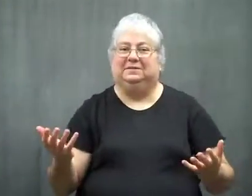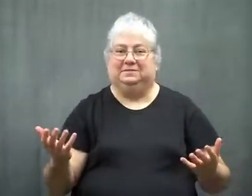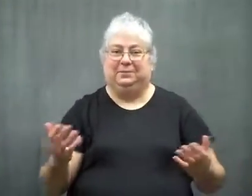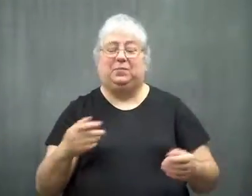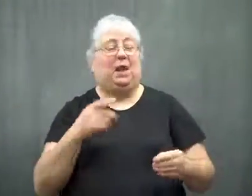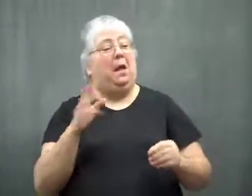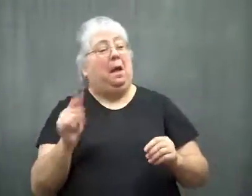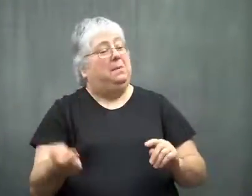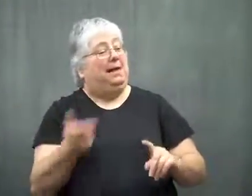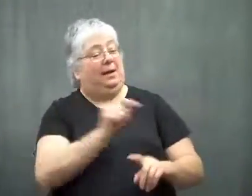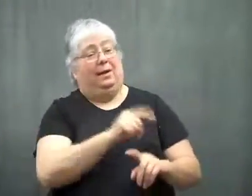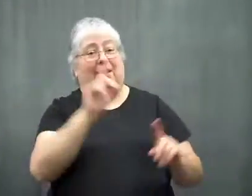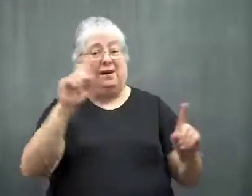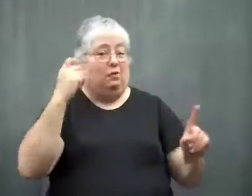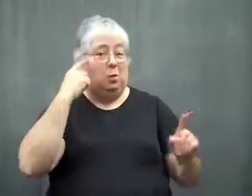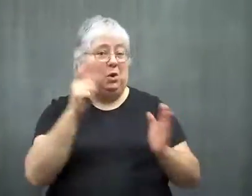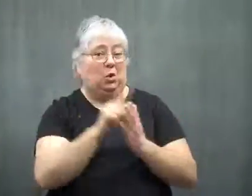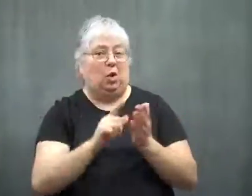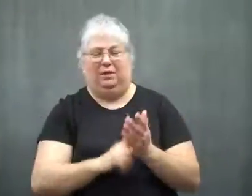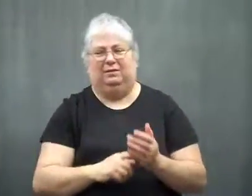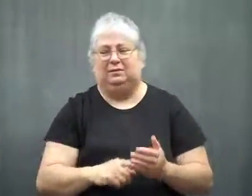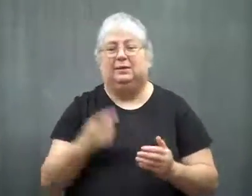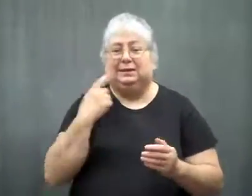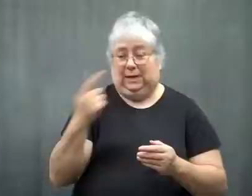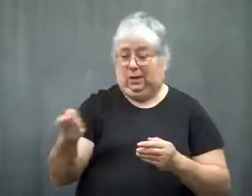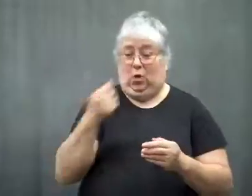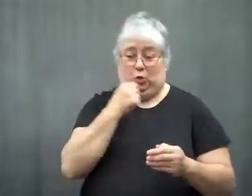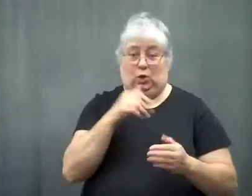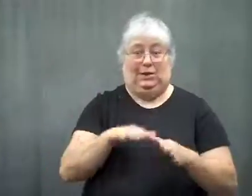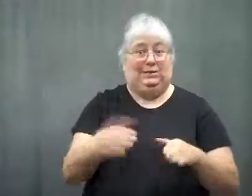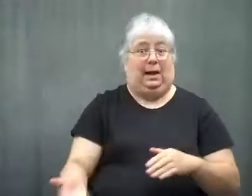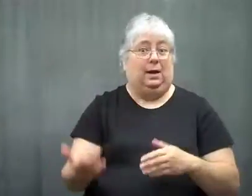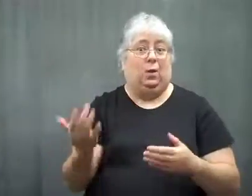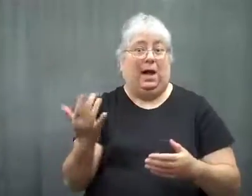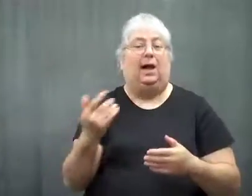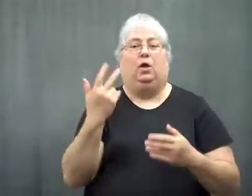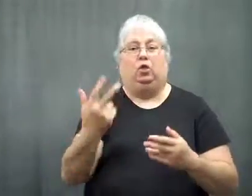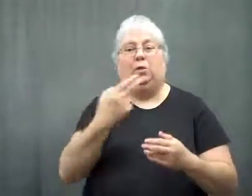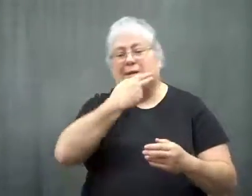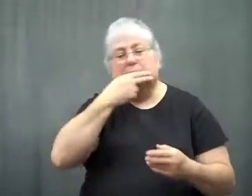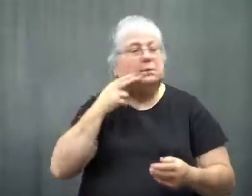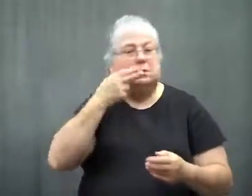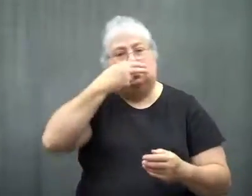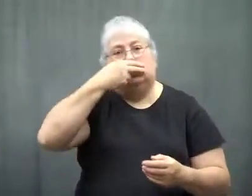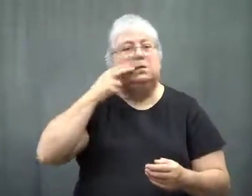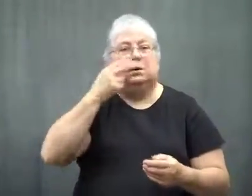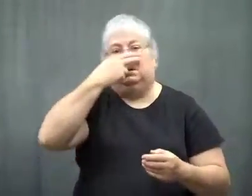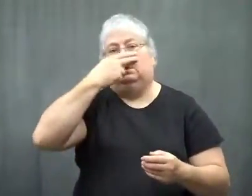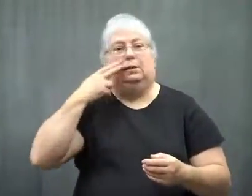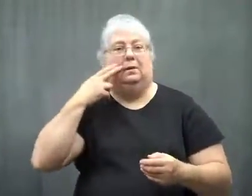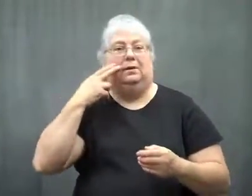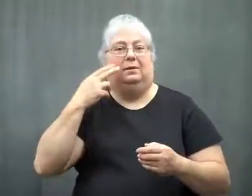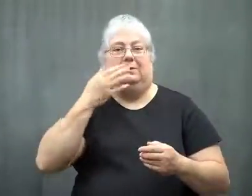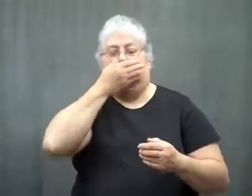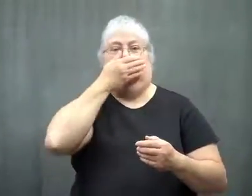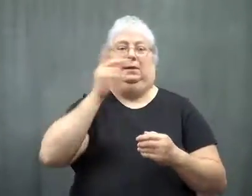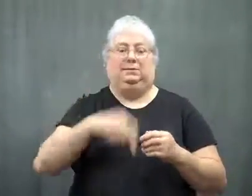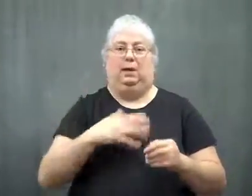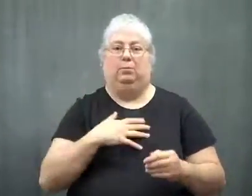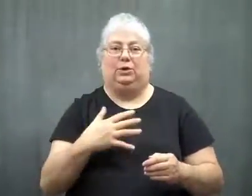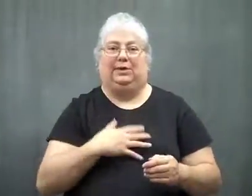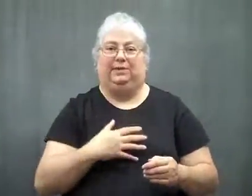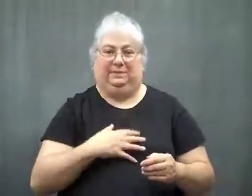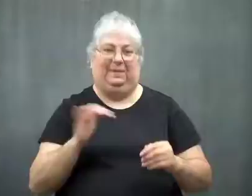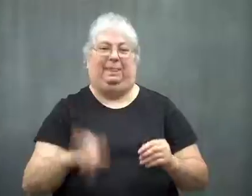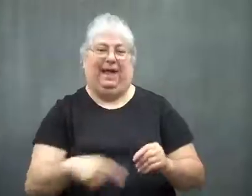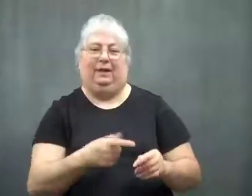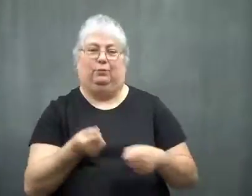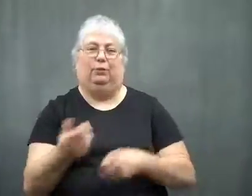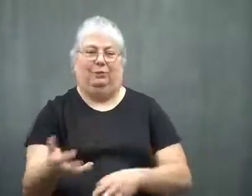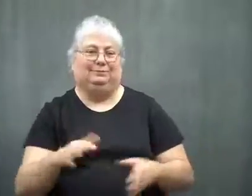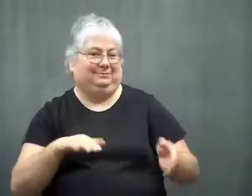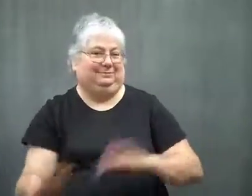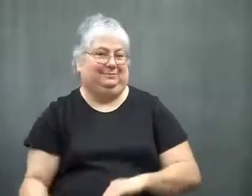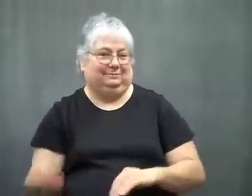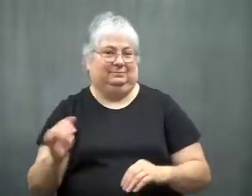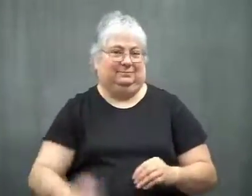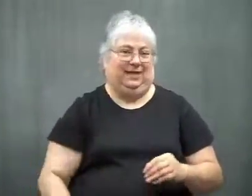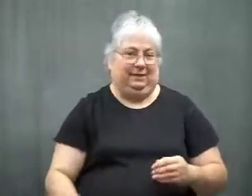The prosecution claimed death was caused by suffocation due to three pieces of tape on the face.